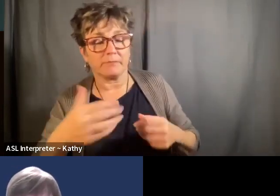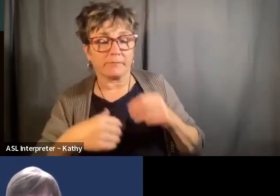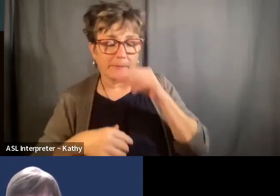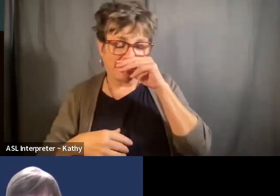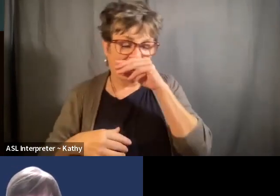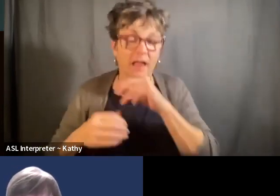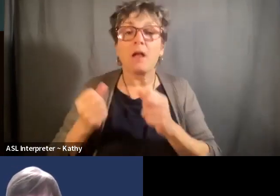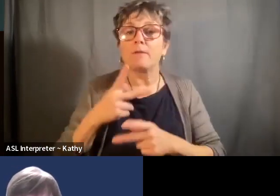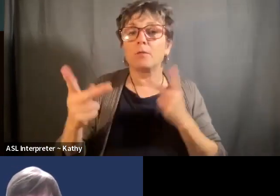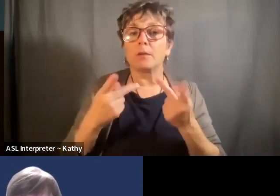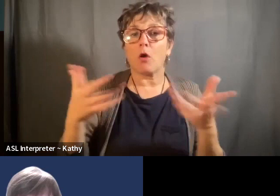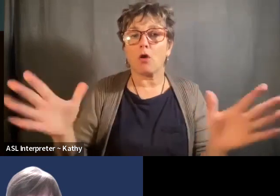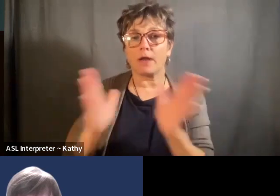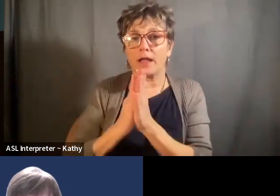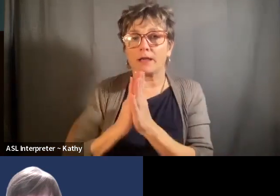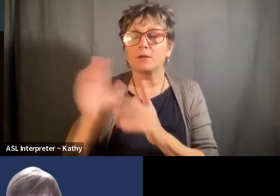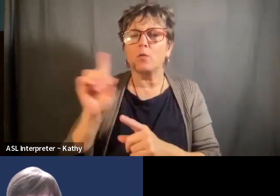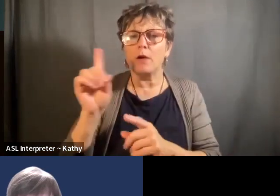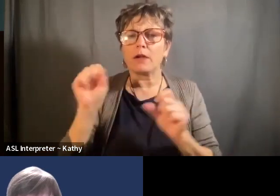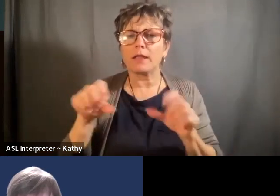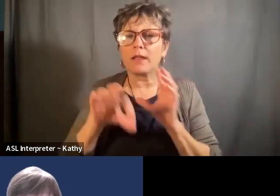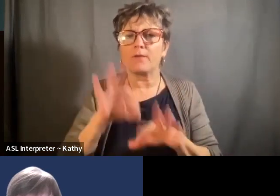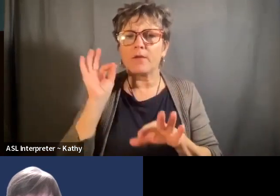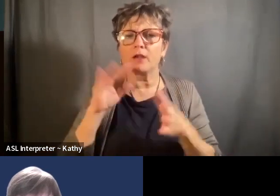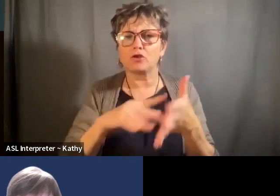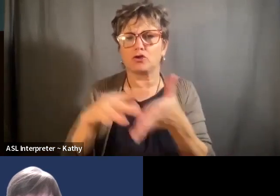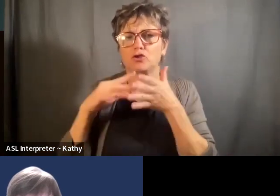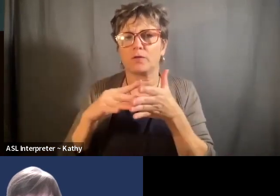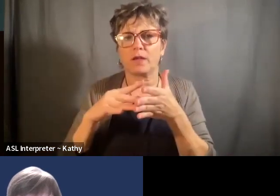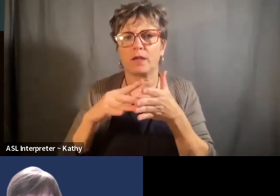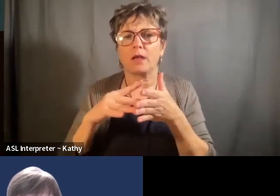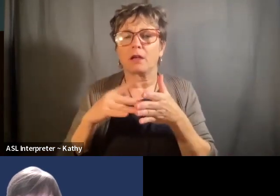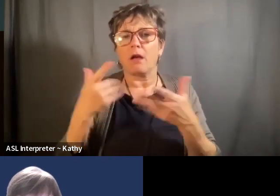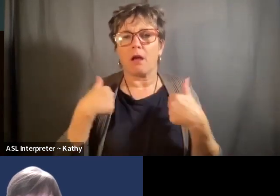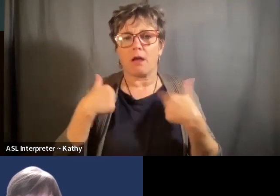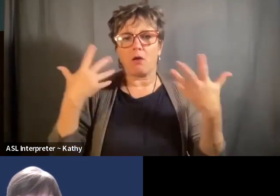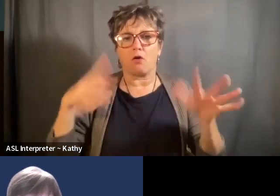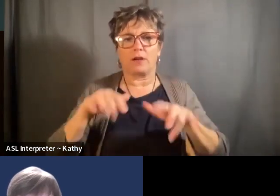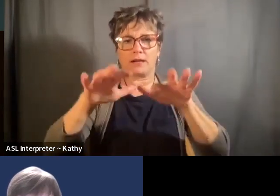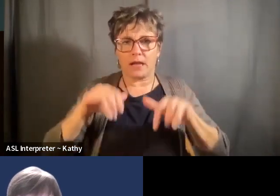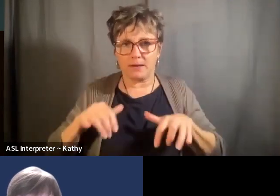already asked where they can find the surveys so I have shared in the chat the live link to